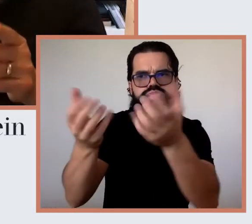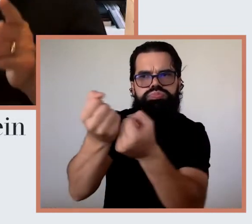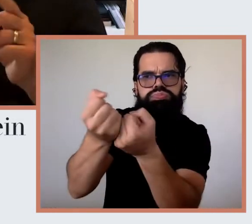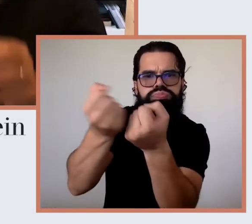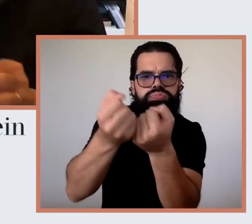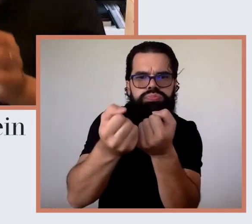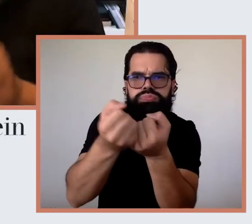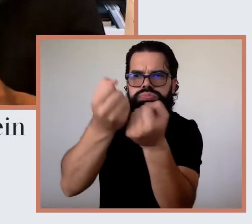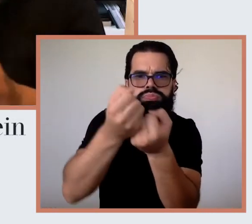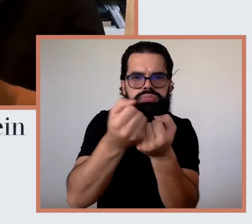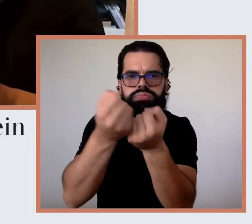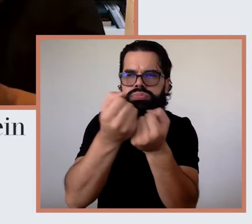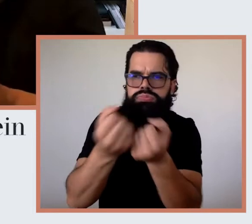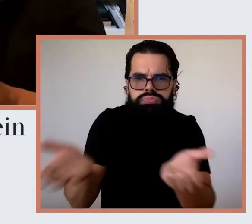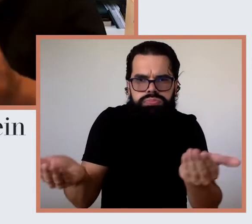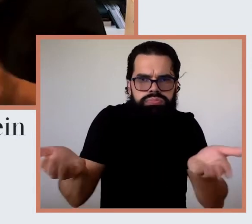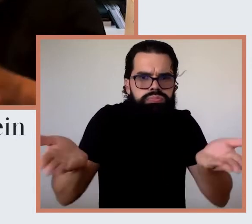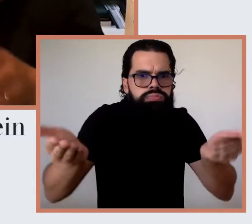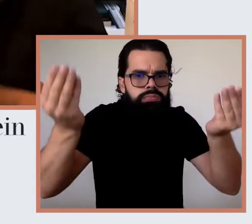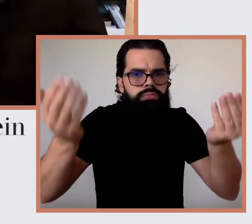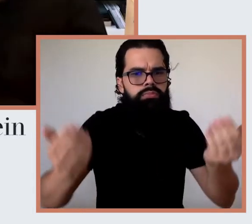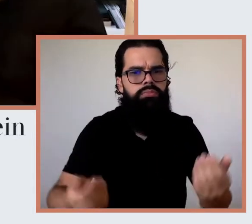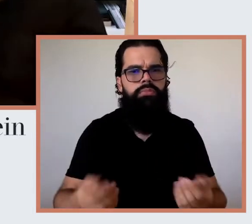but equally adept writers who bring another sensibility,